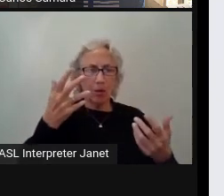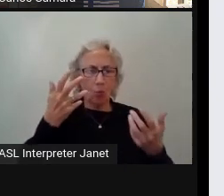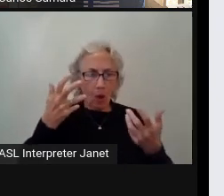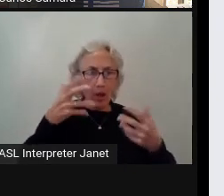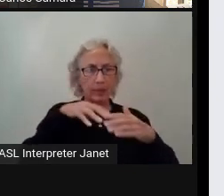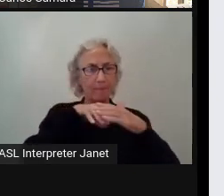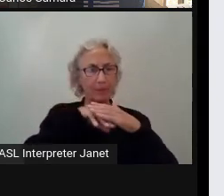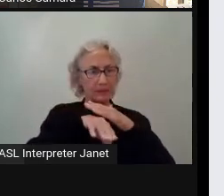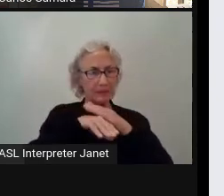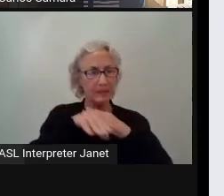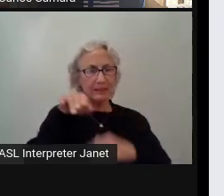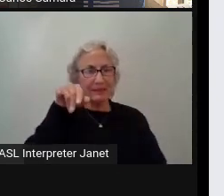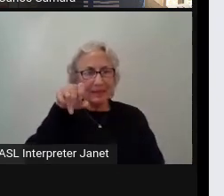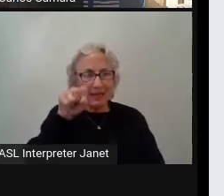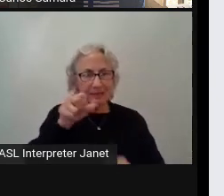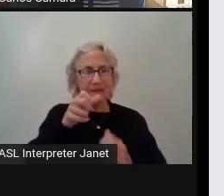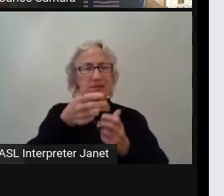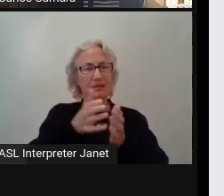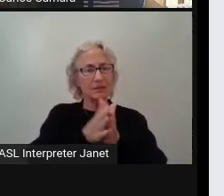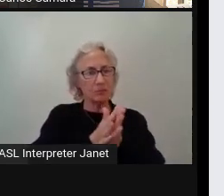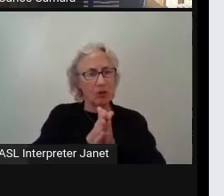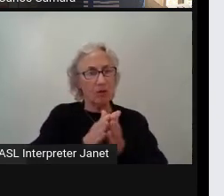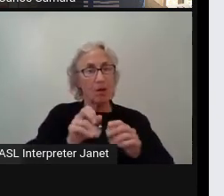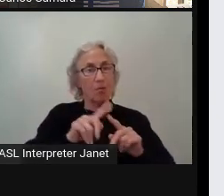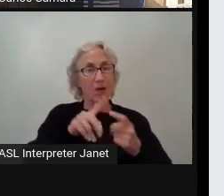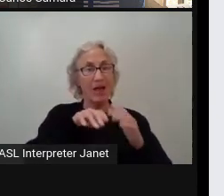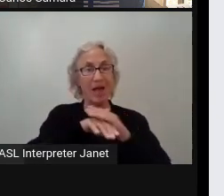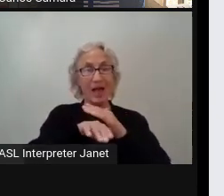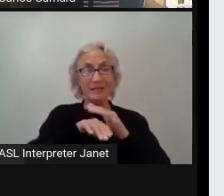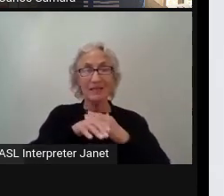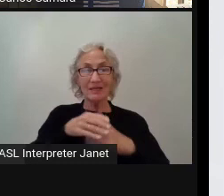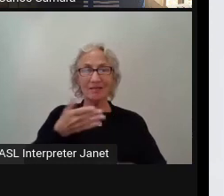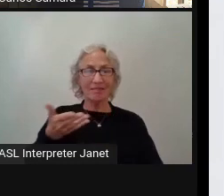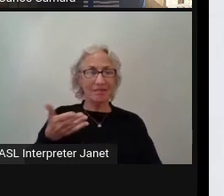but we didn't have an accessibility team or a team dedicated to accessibility.